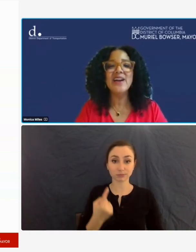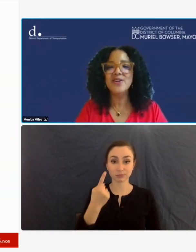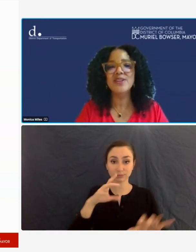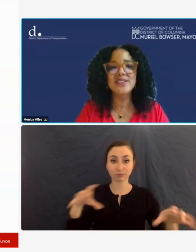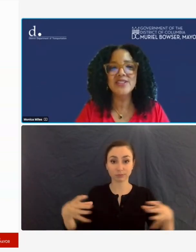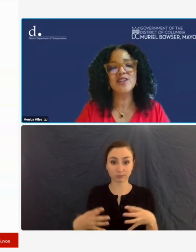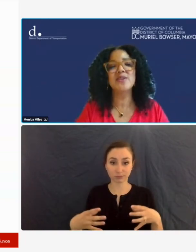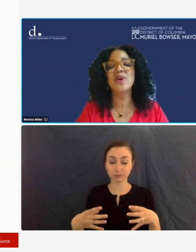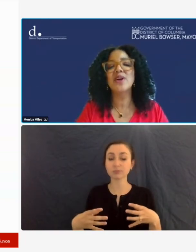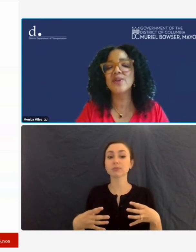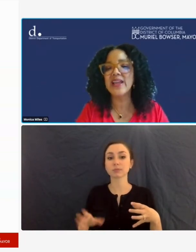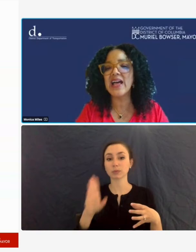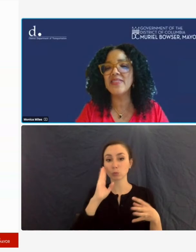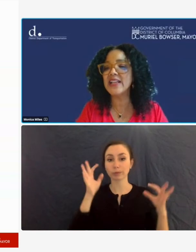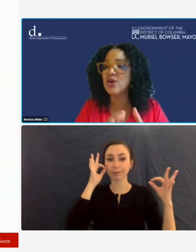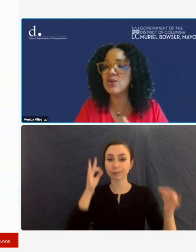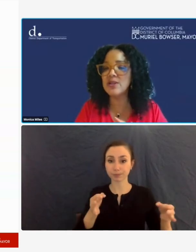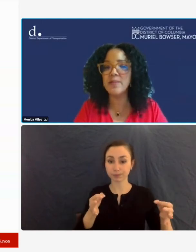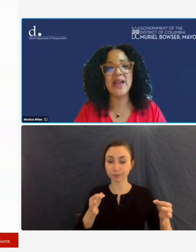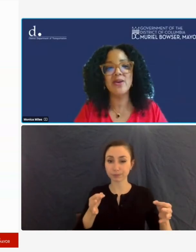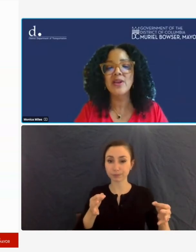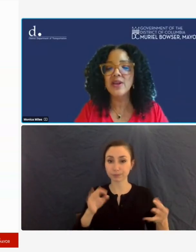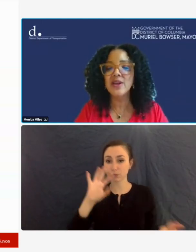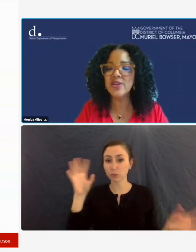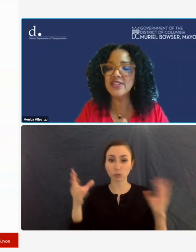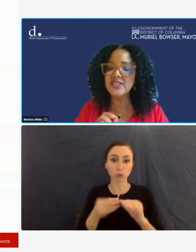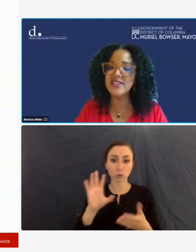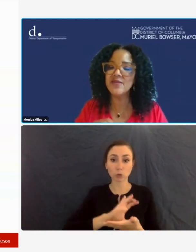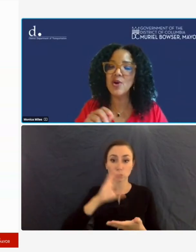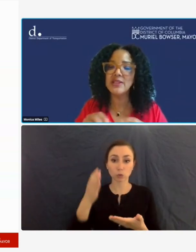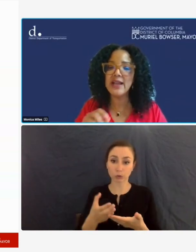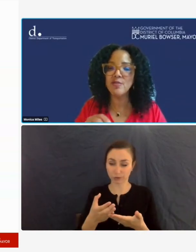you're going to determine whether or not that total amount which consists of all allowable